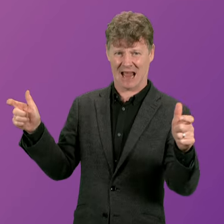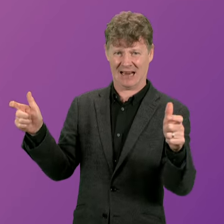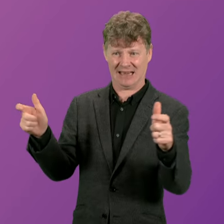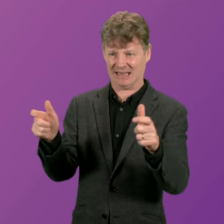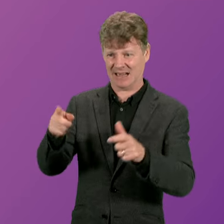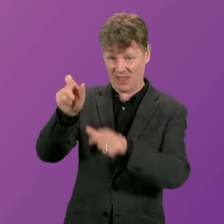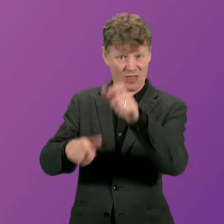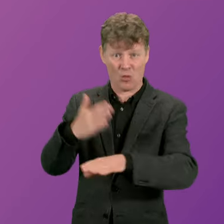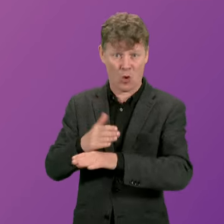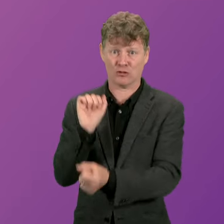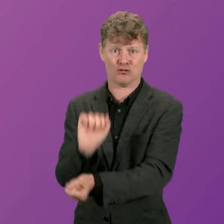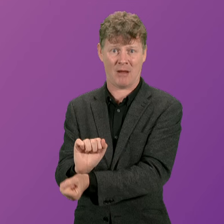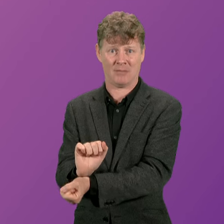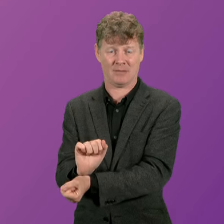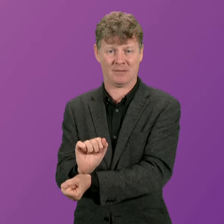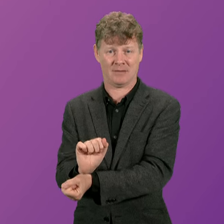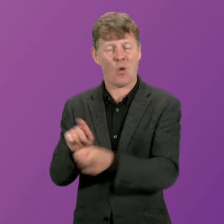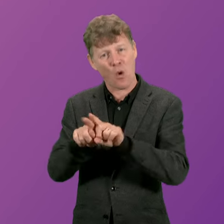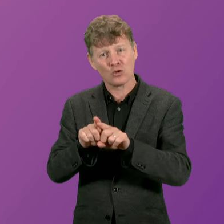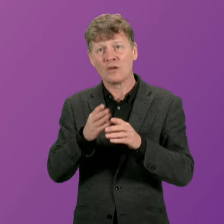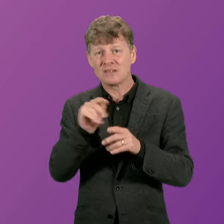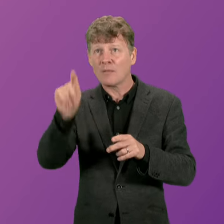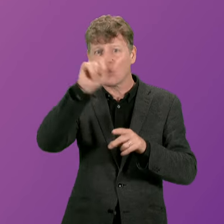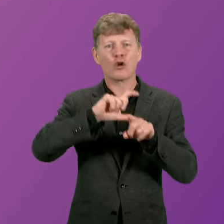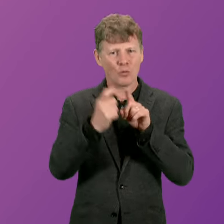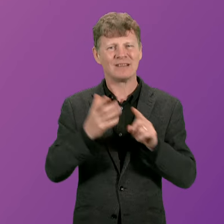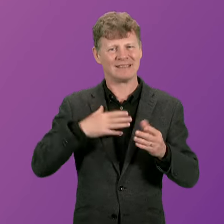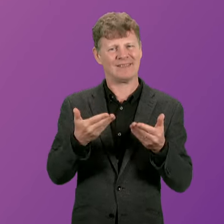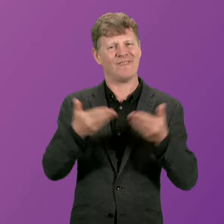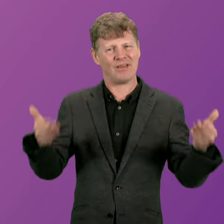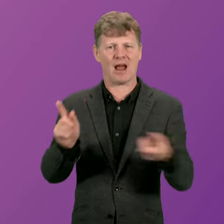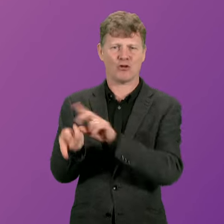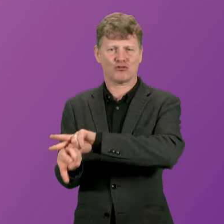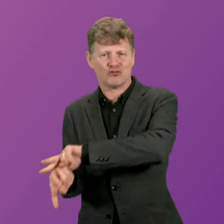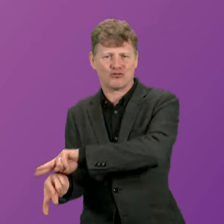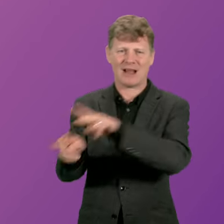for communities that need a just transition instead of arguments about how many drops of